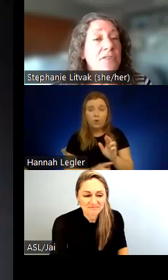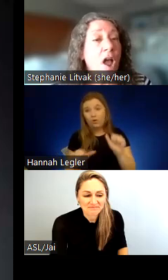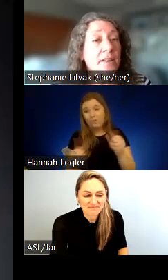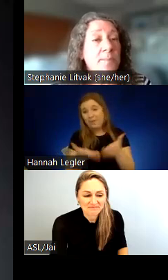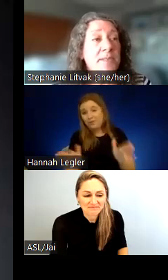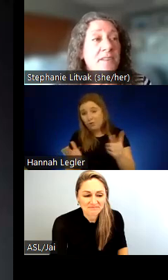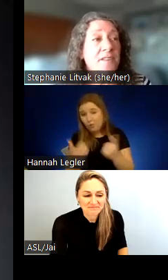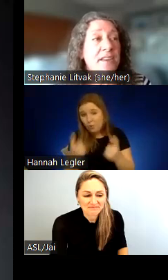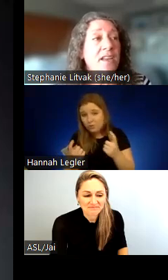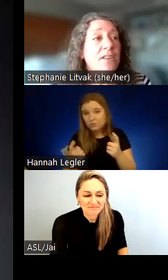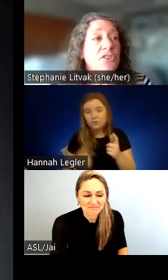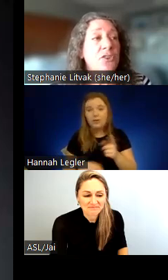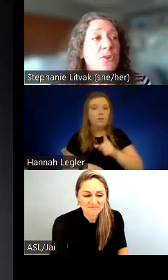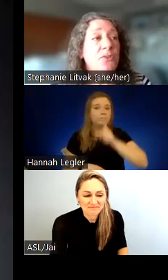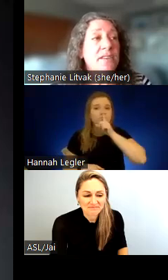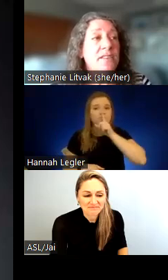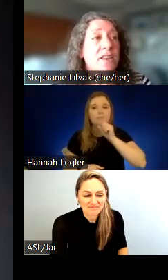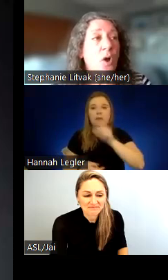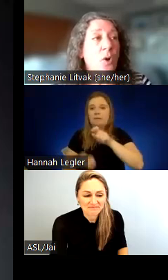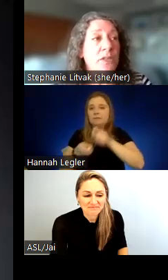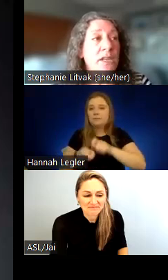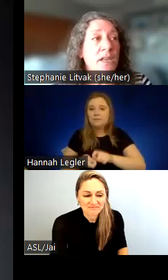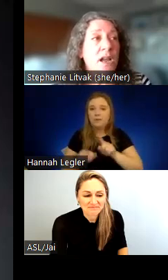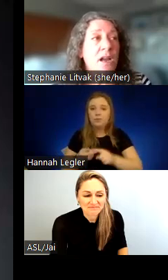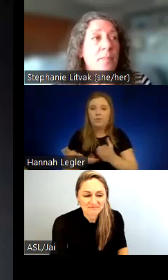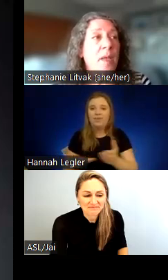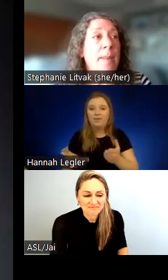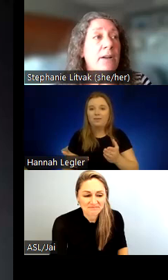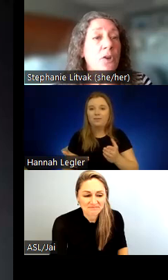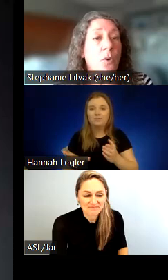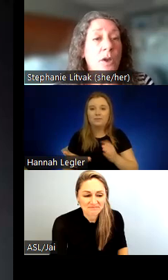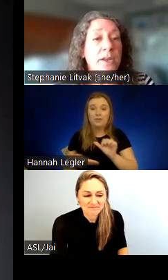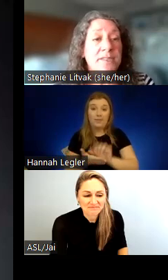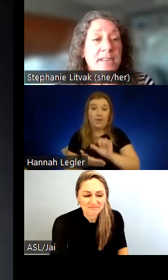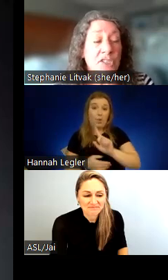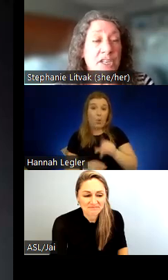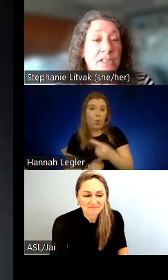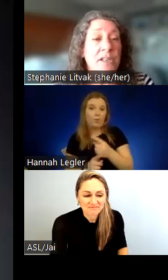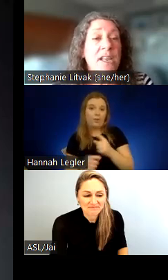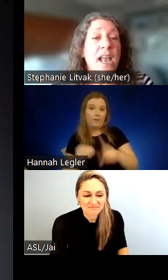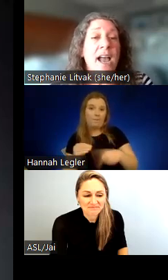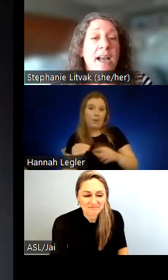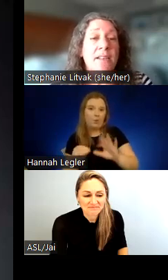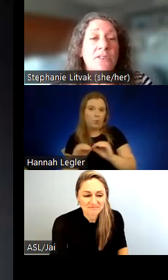And not specific to things that are only about your organization.